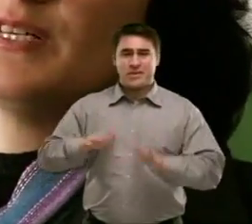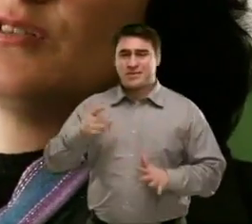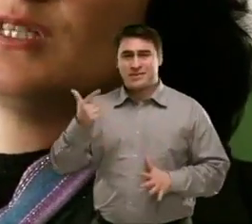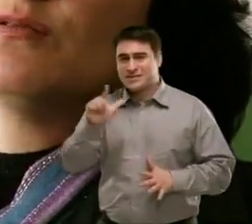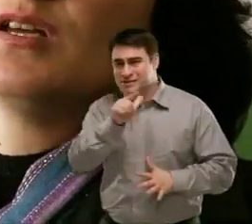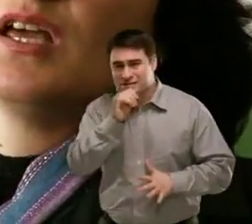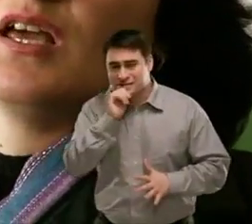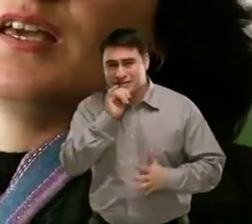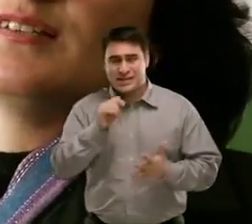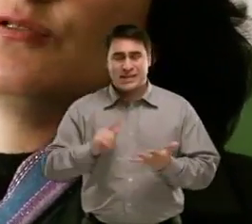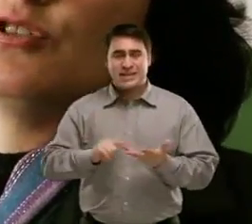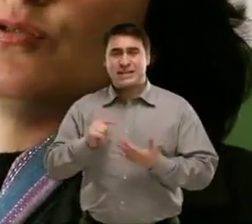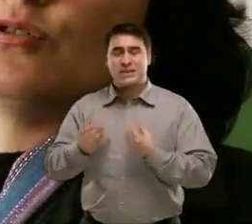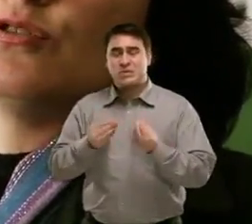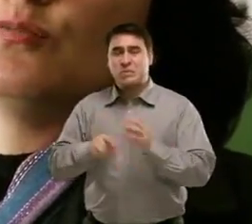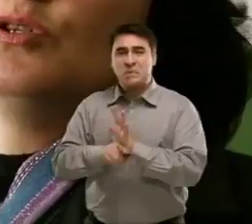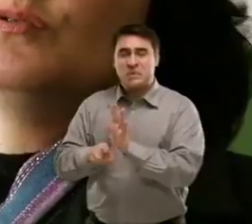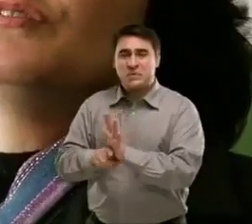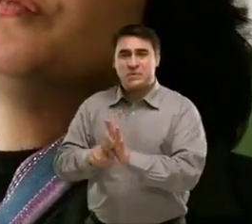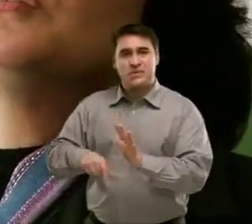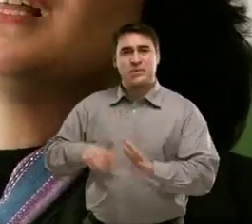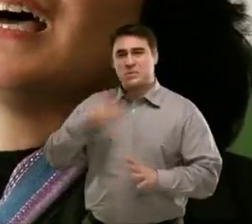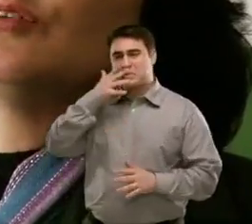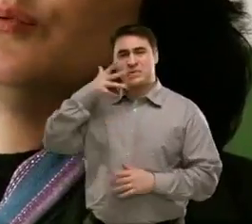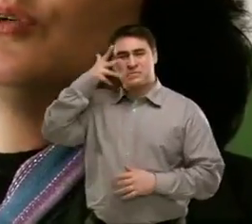So this is a very unfounded stance because what does it mean to be adapted for that?